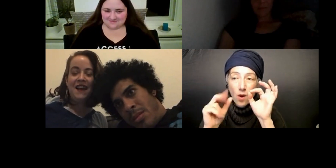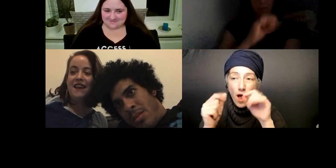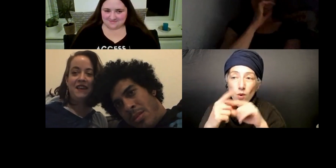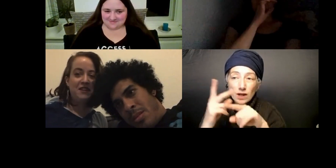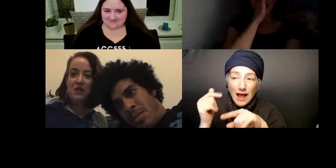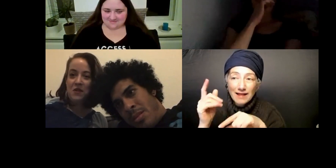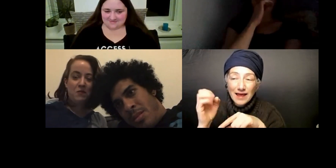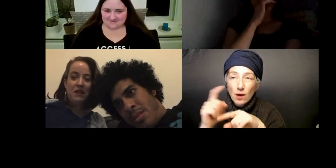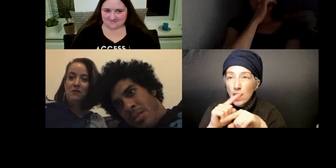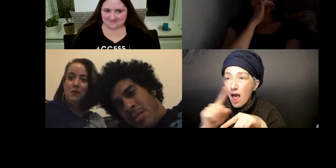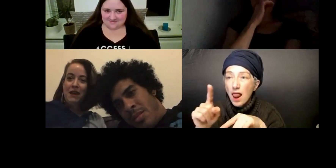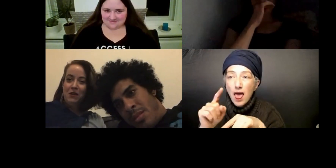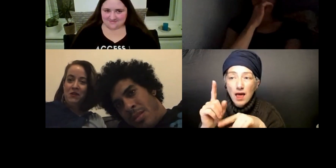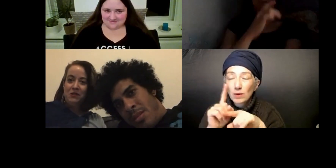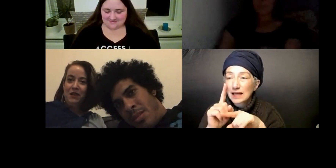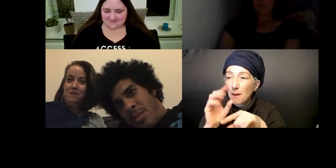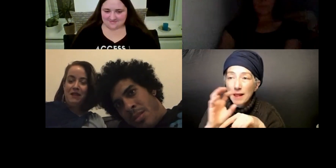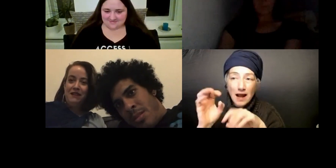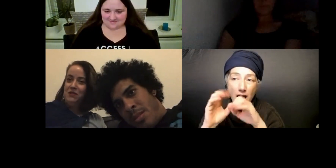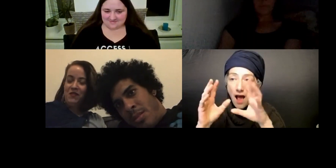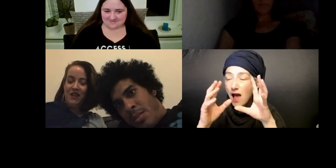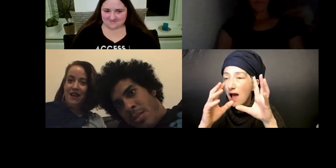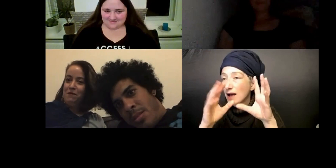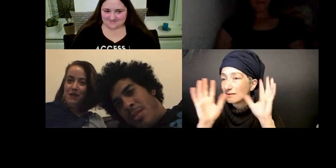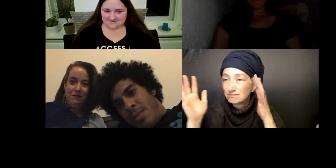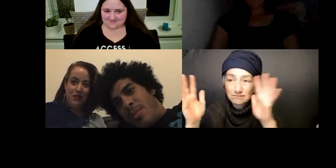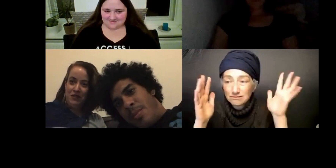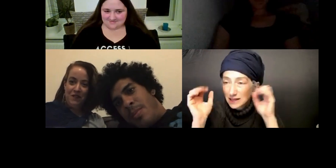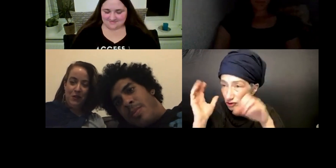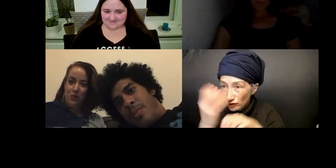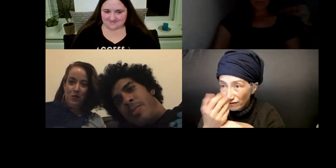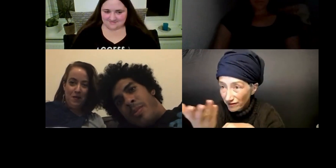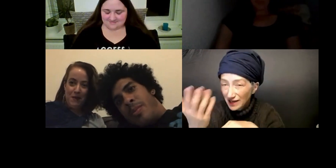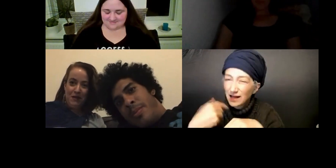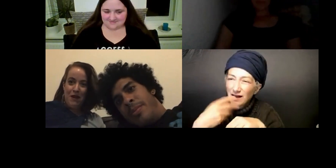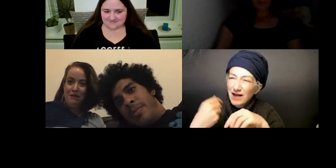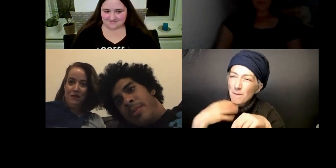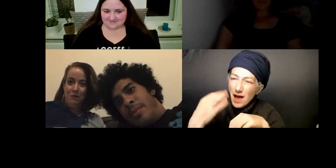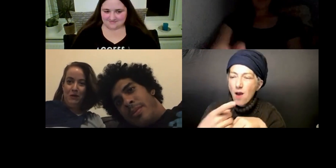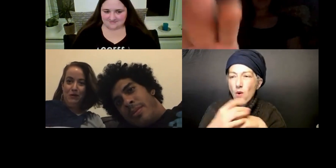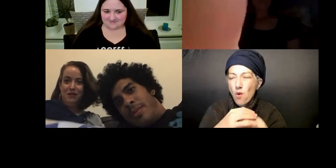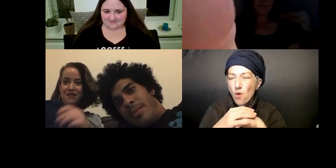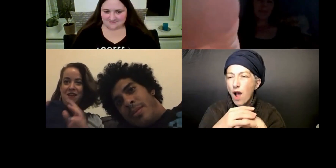Like, you know, in whatever way you want to do that. But I just feel like we should give you a big round of applause